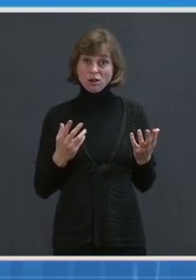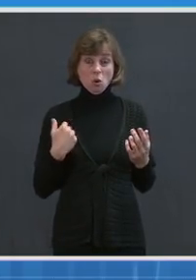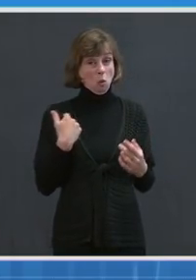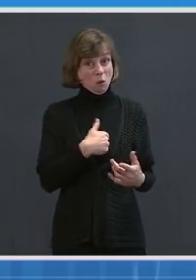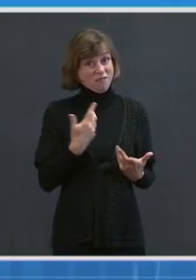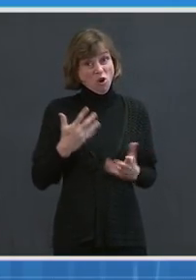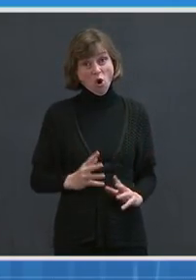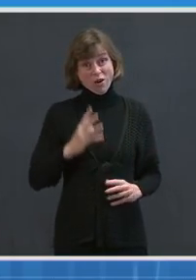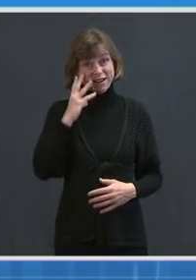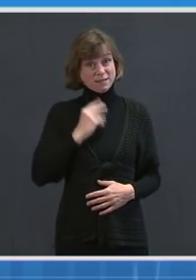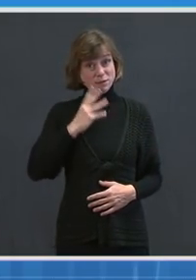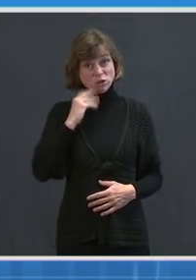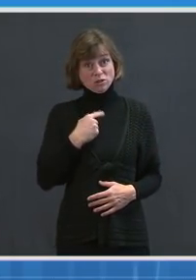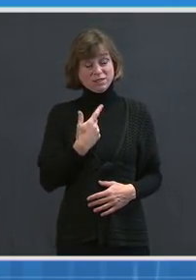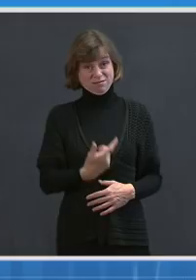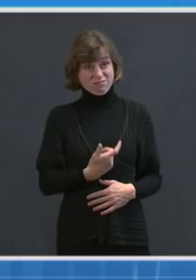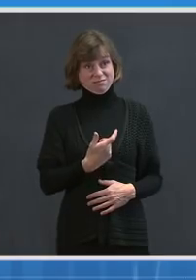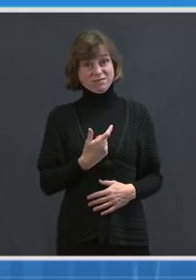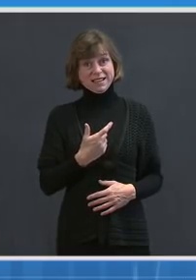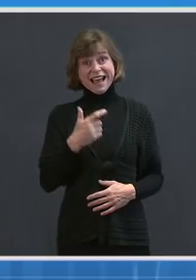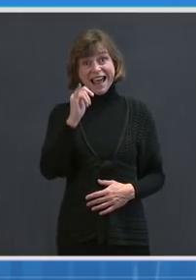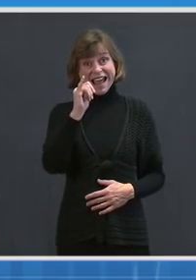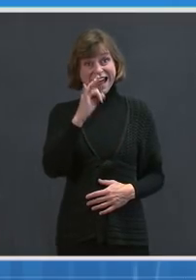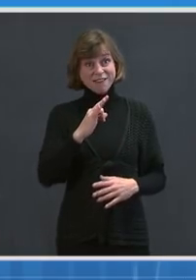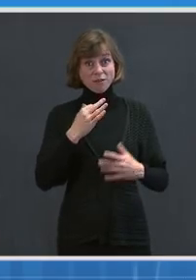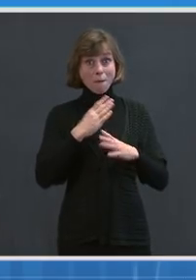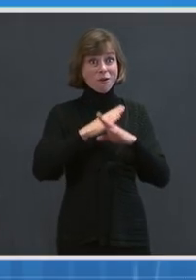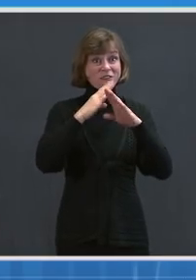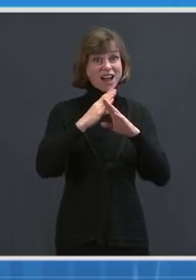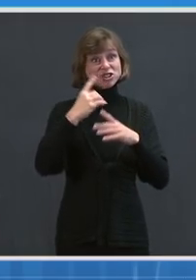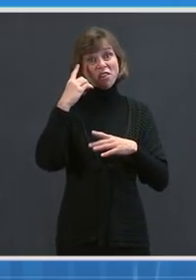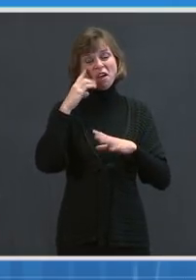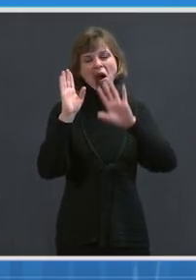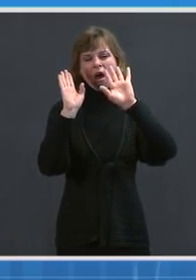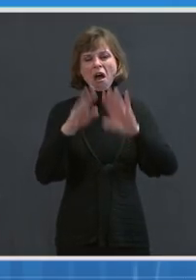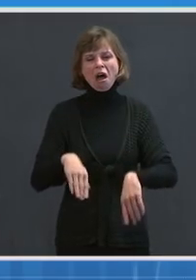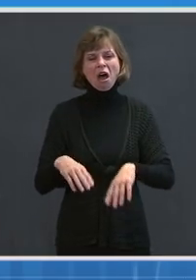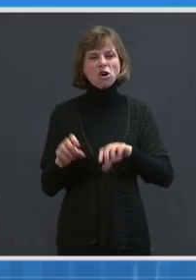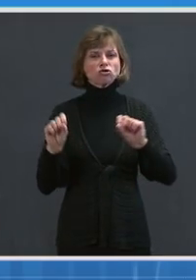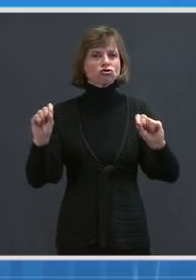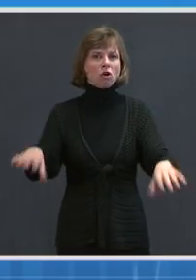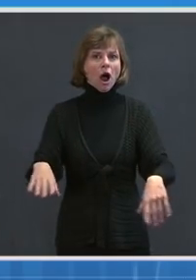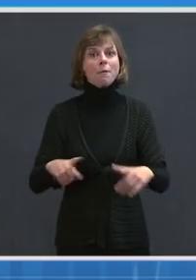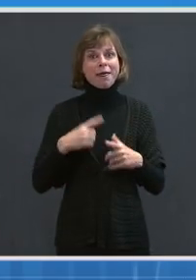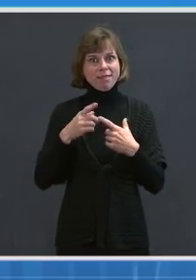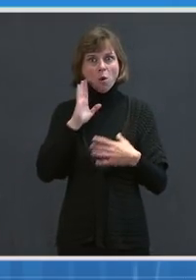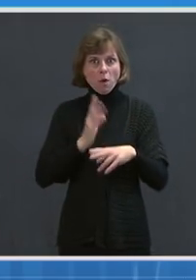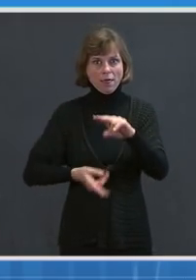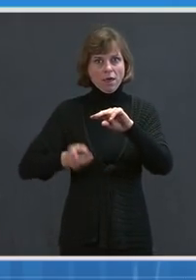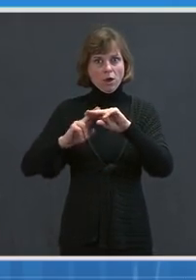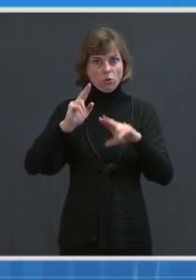When prevention measures like mask mandates are rolled back, cases go up. An article published today